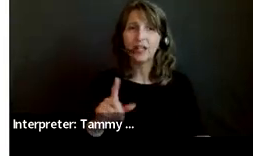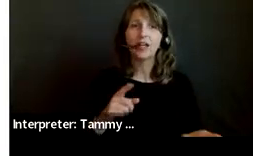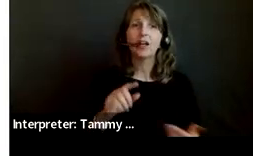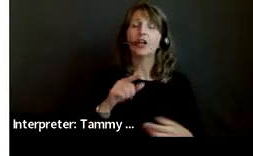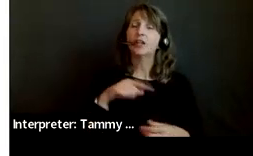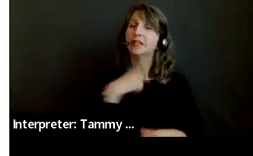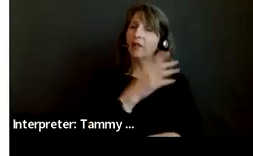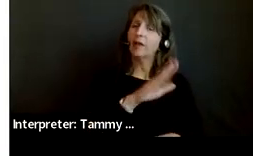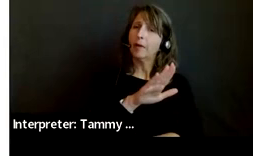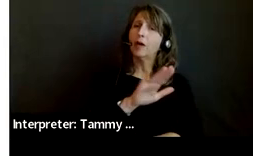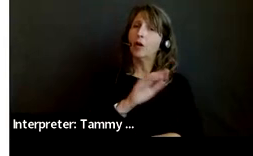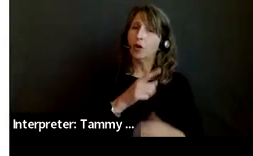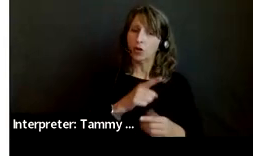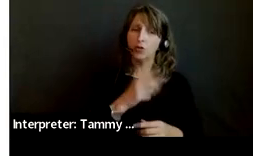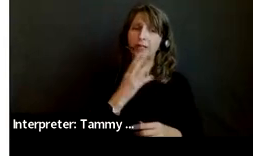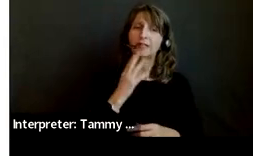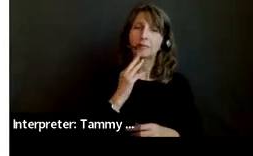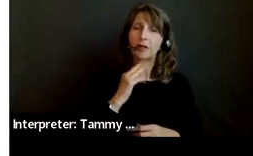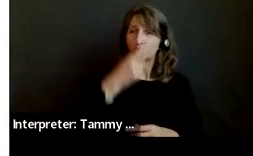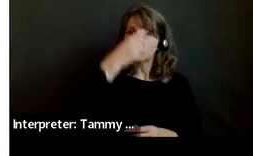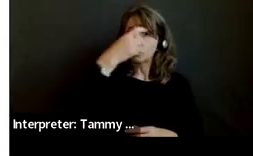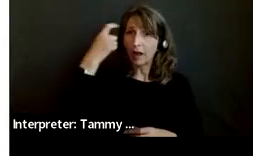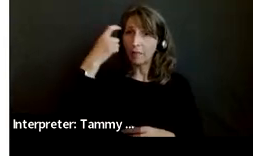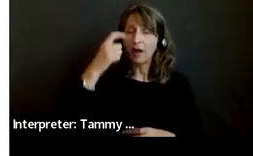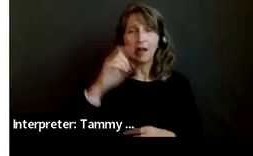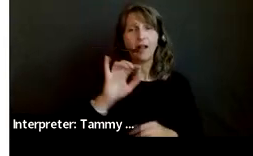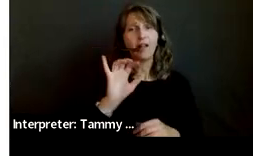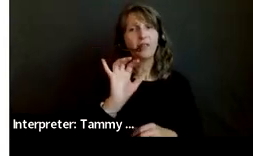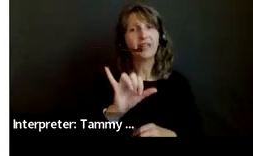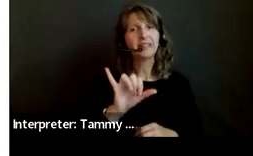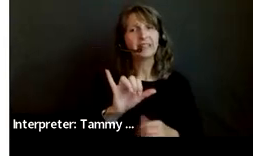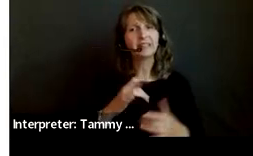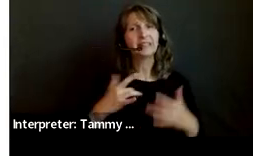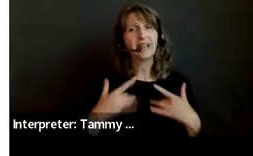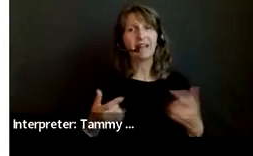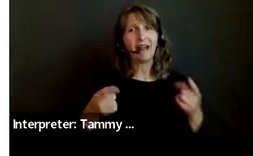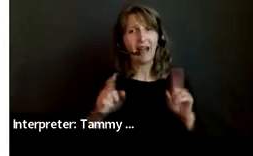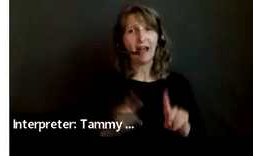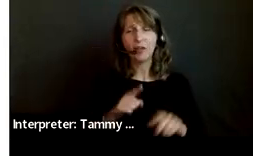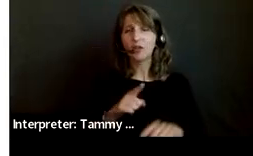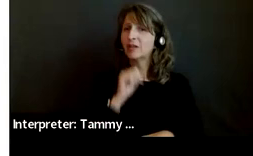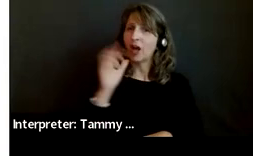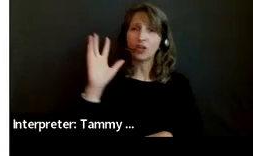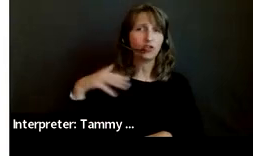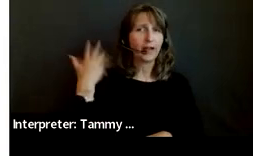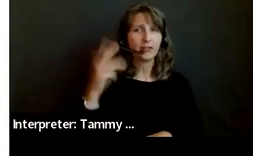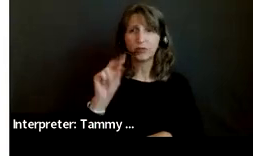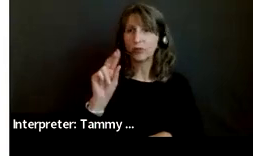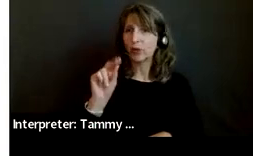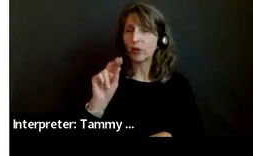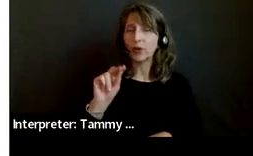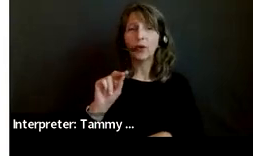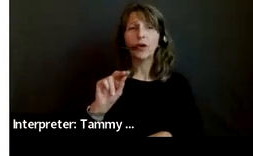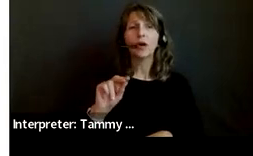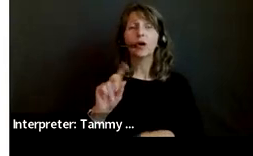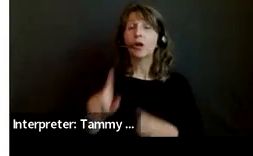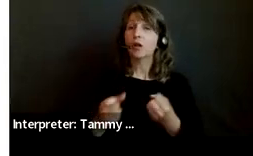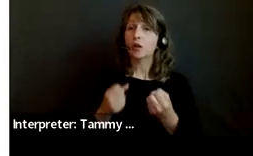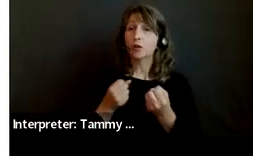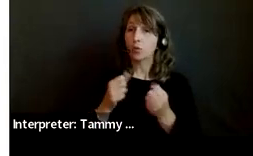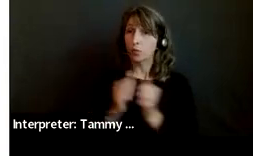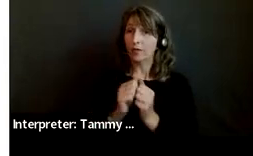You've been through a traumatic event. I promise you you're not going crazy. And with the right supports, all of these effects will lessen with time.